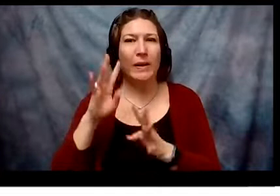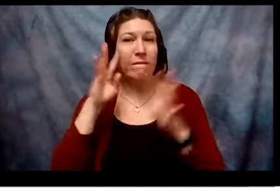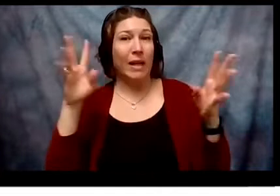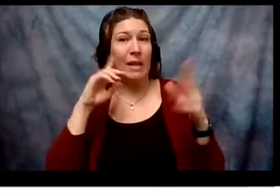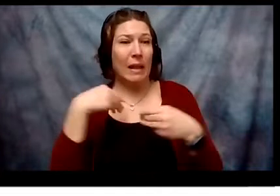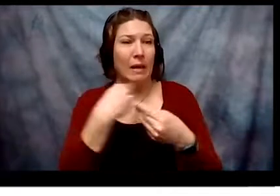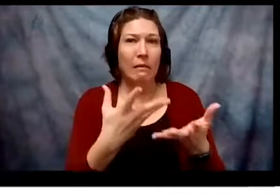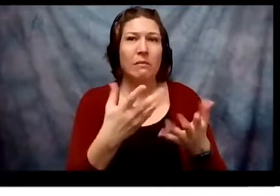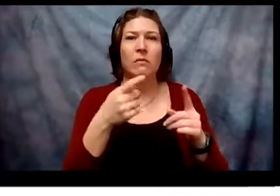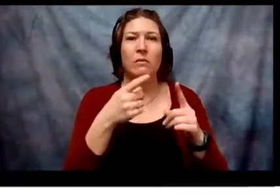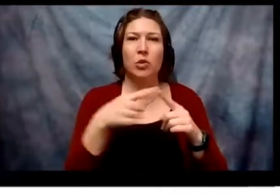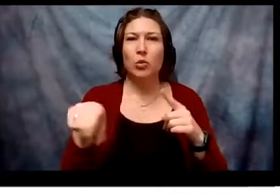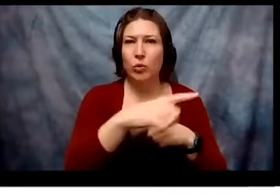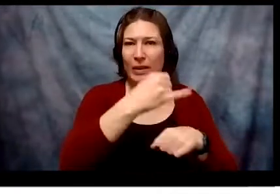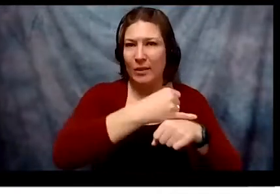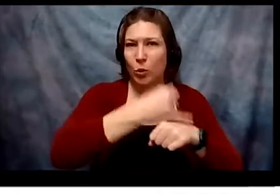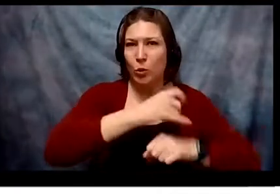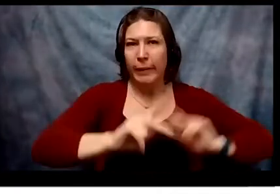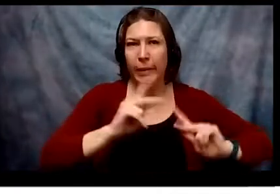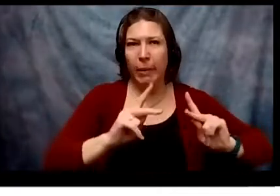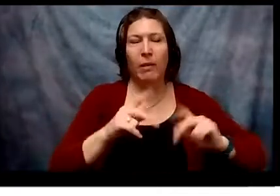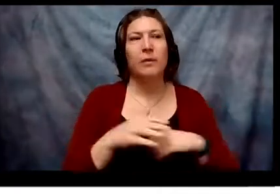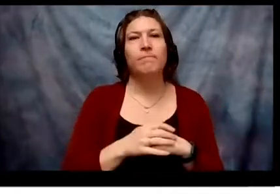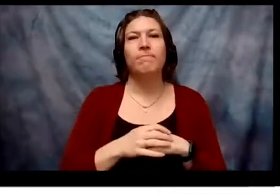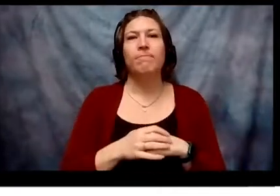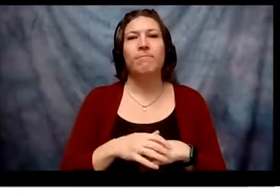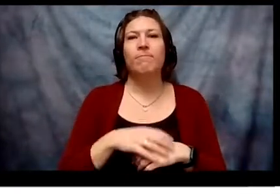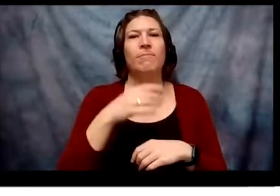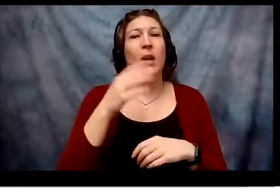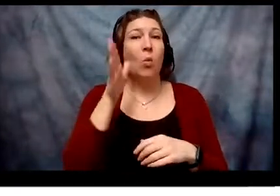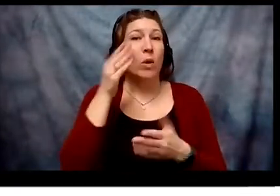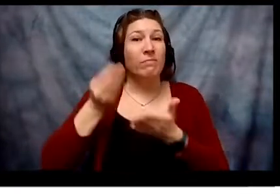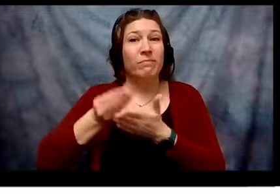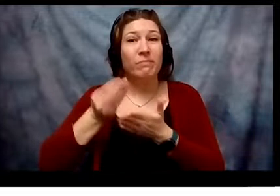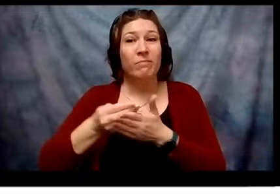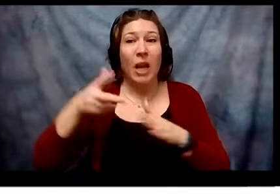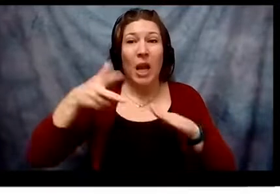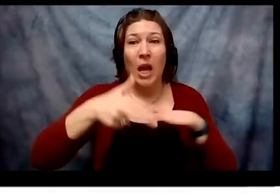The institutions faced state funding cuts and they reduced staffing